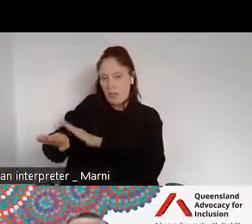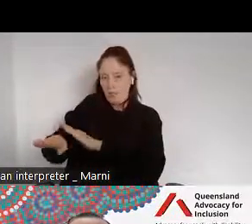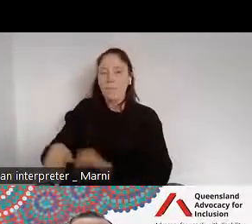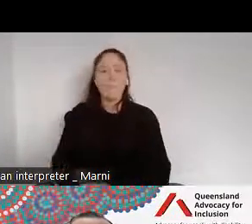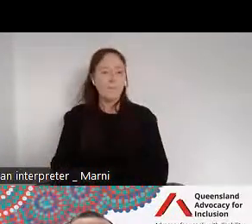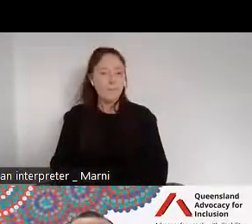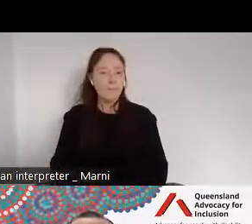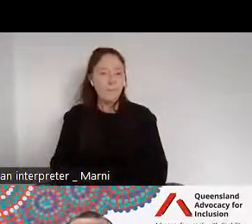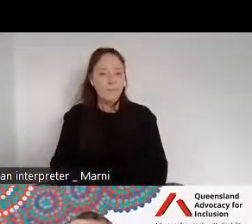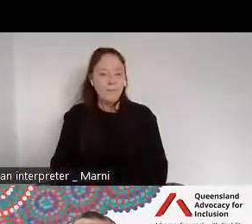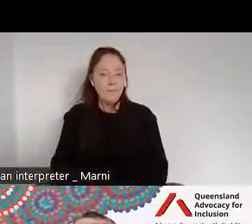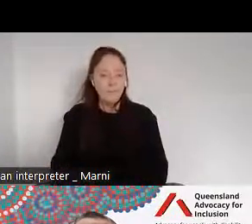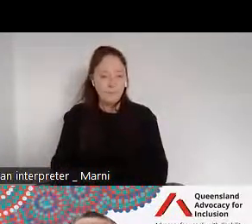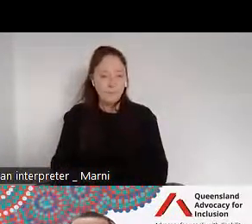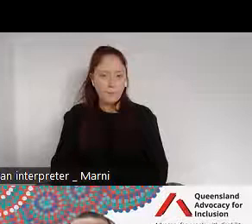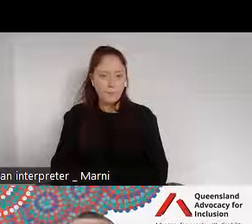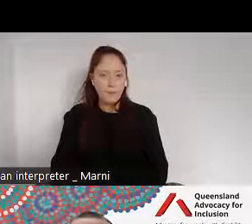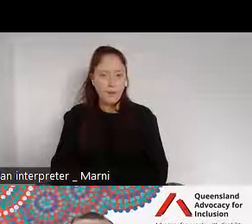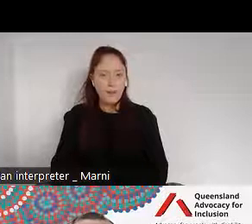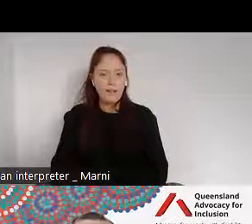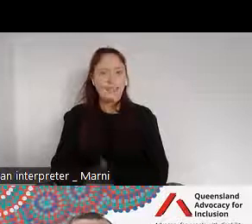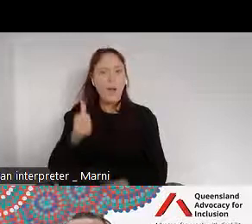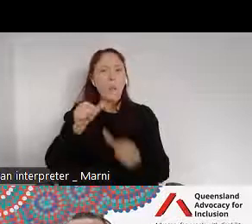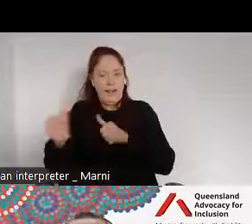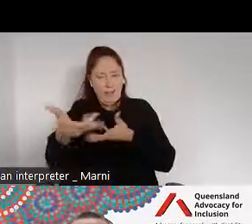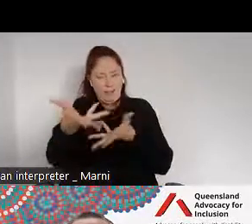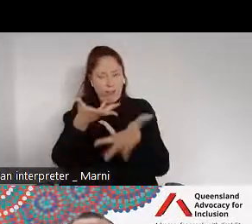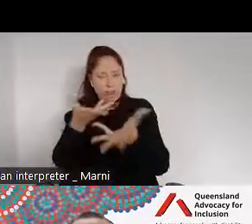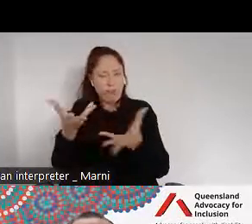speak with a lawyer before taking action to make sure you're on the right track.